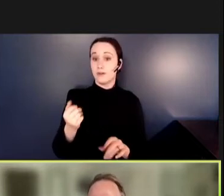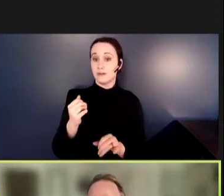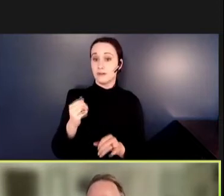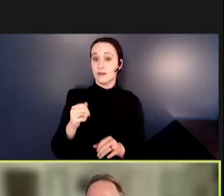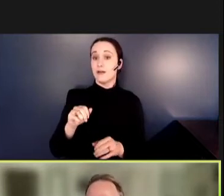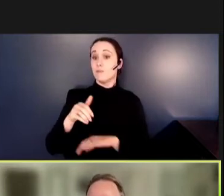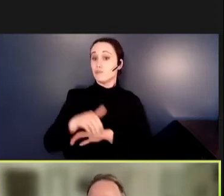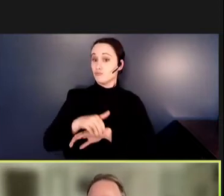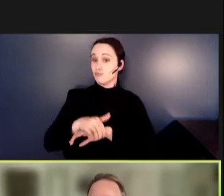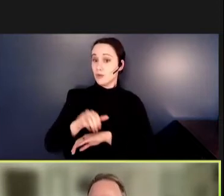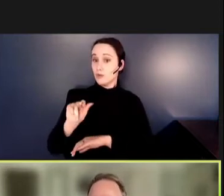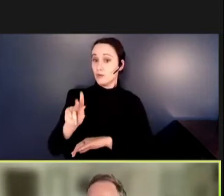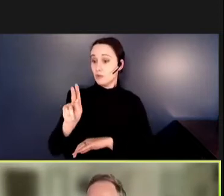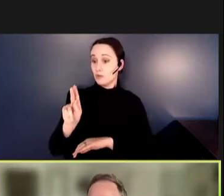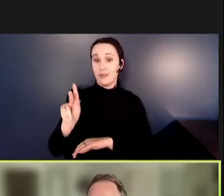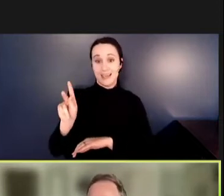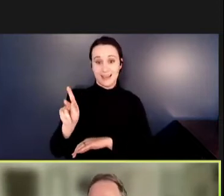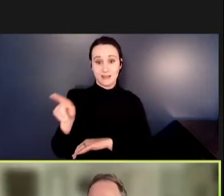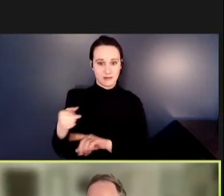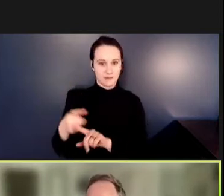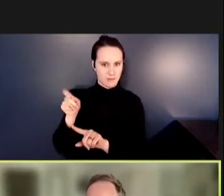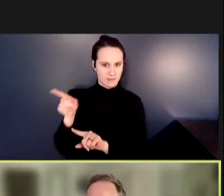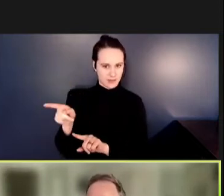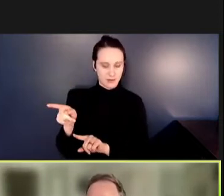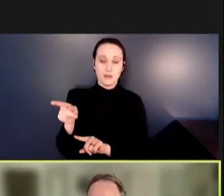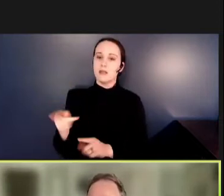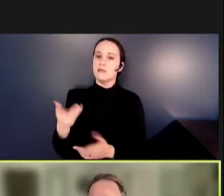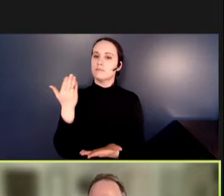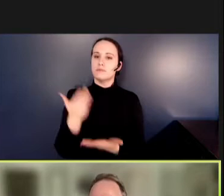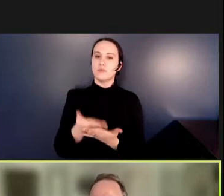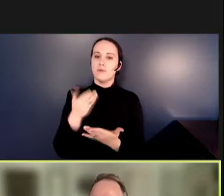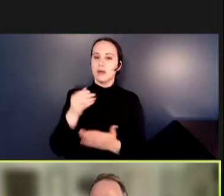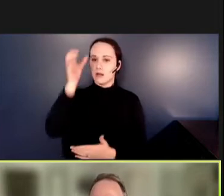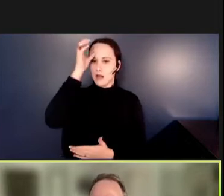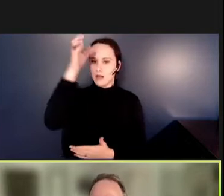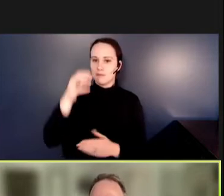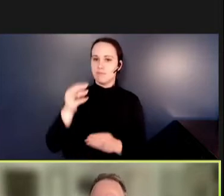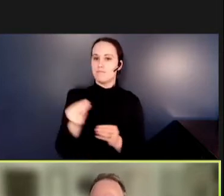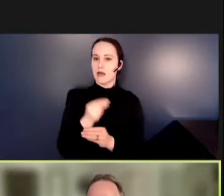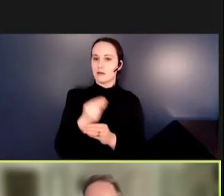And basically, they developed a proof of concept mathematical model which looks at